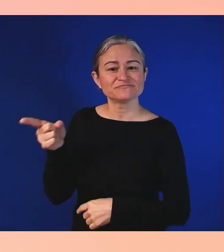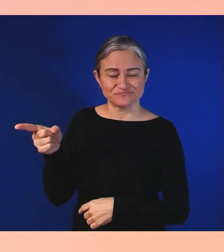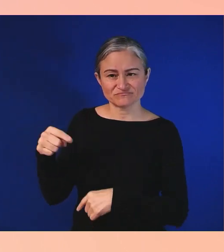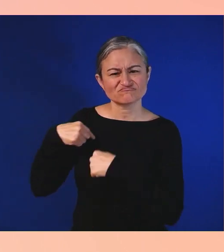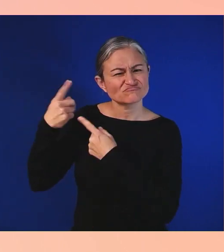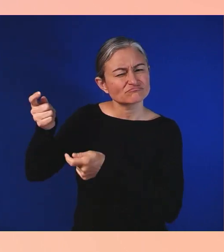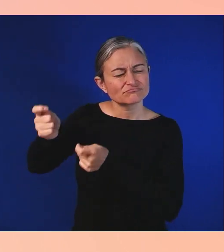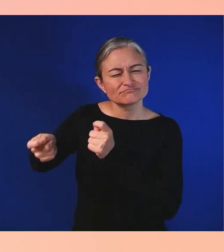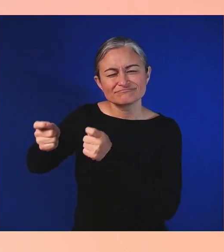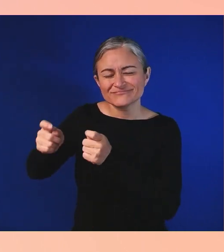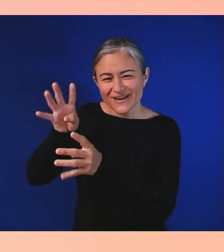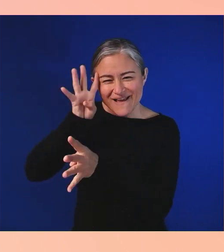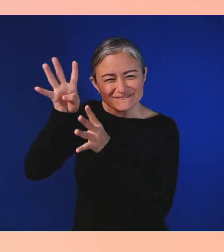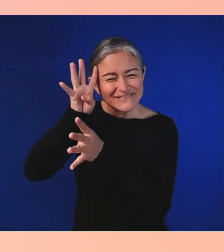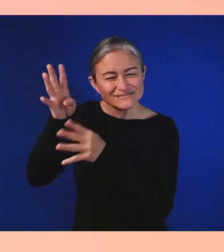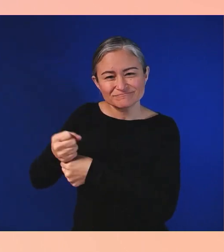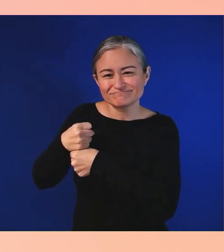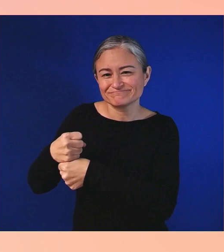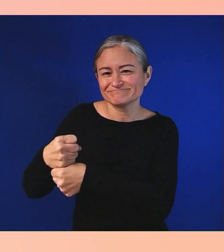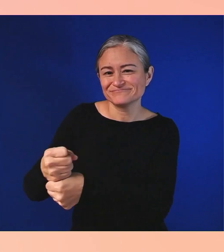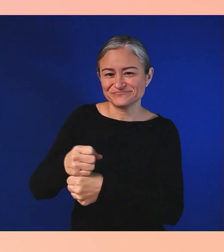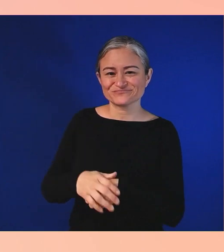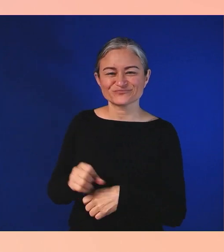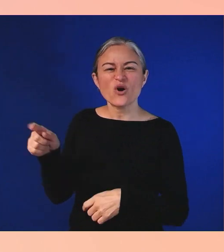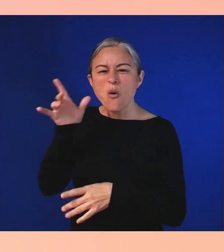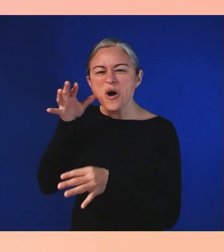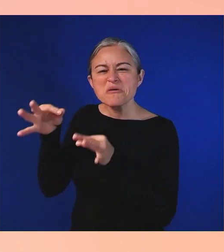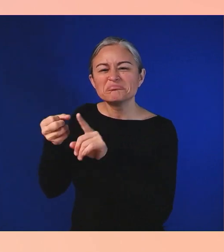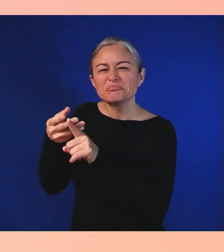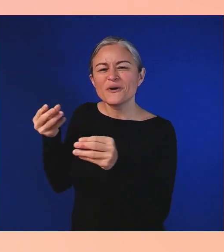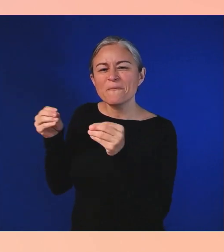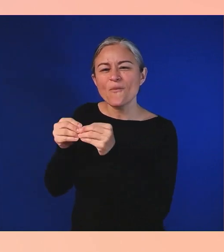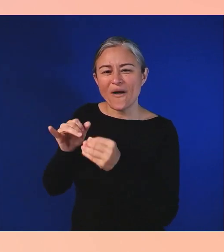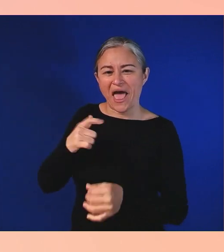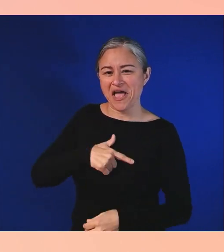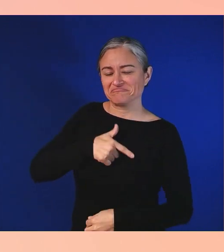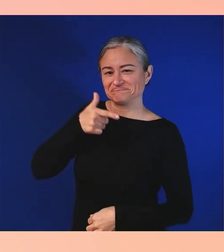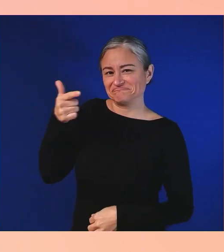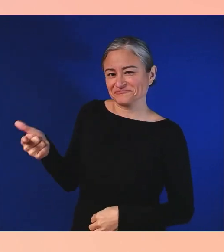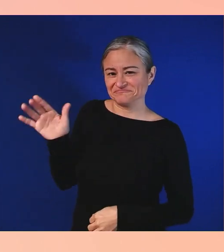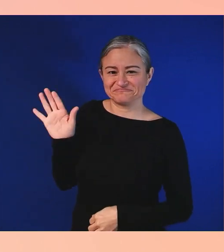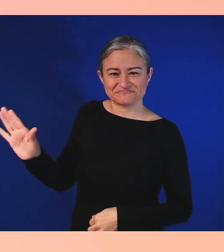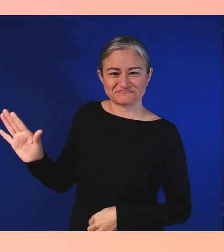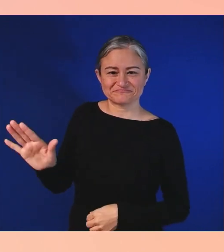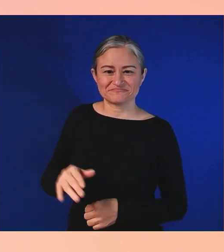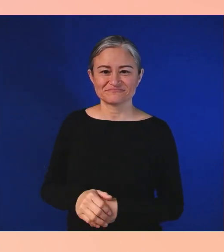you about the importance of safe gestures and assistive tech. Roberto will be back to join her at the end to show her how